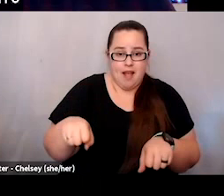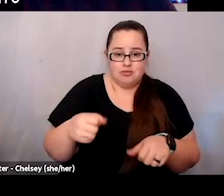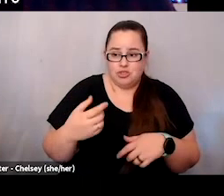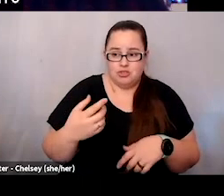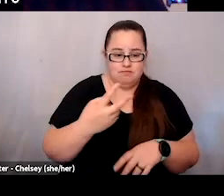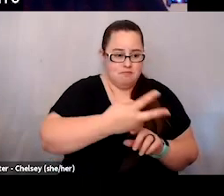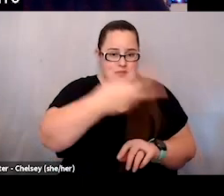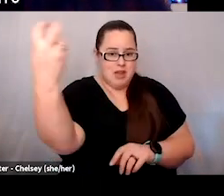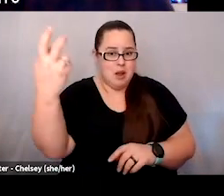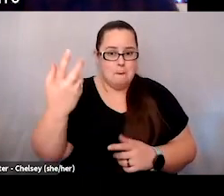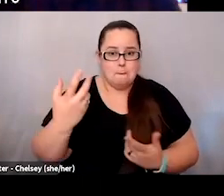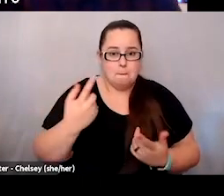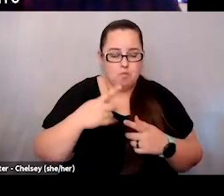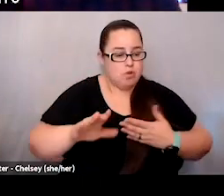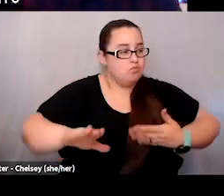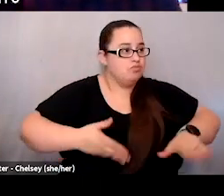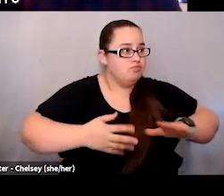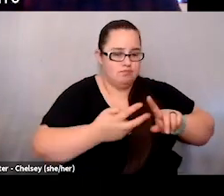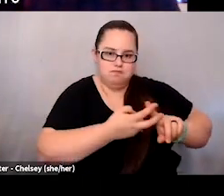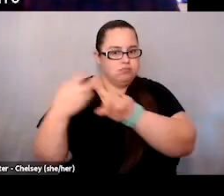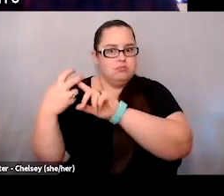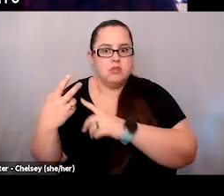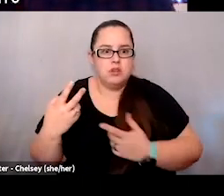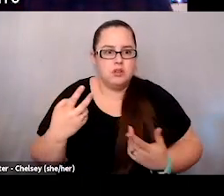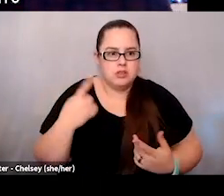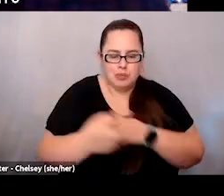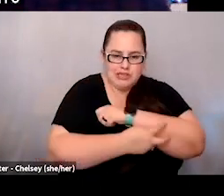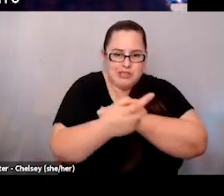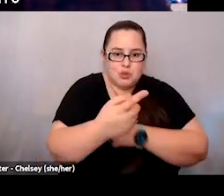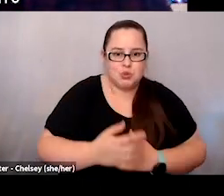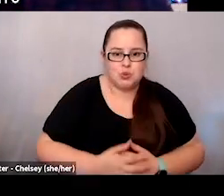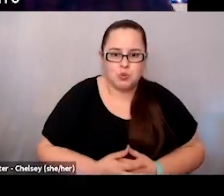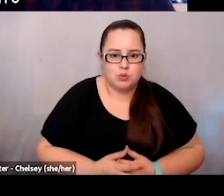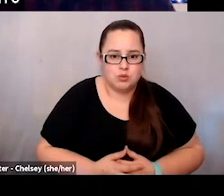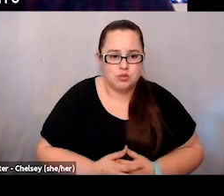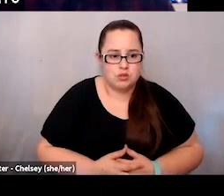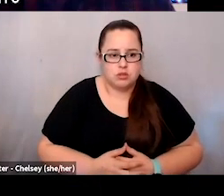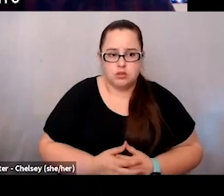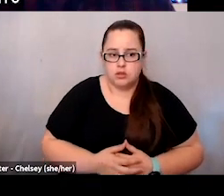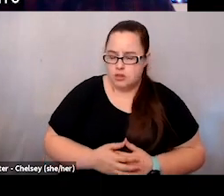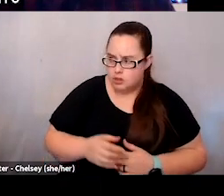jobs and everything, you just get just picked up off of the off of the sidewalk